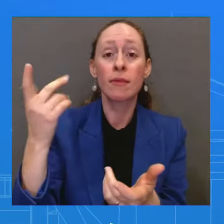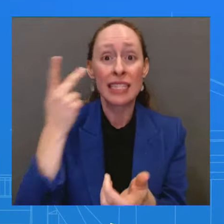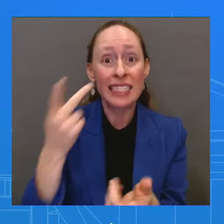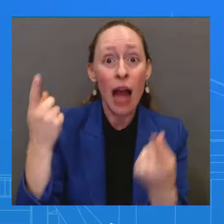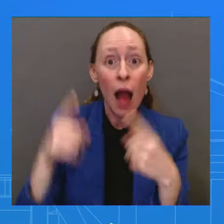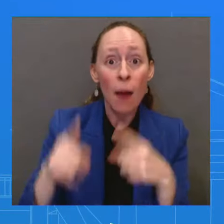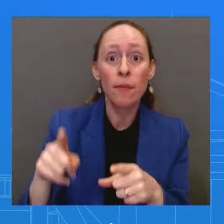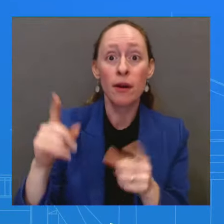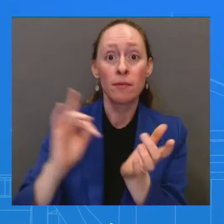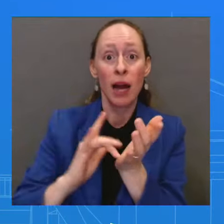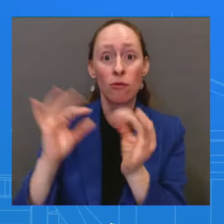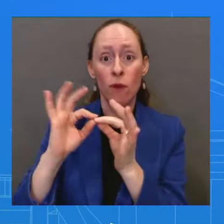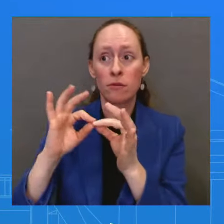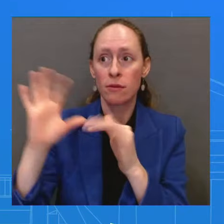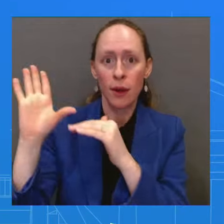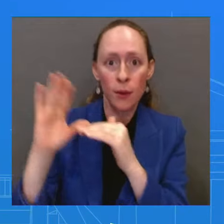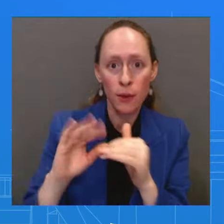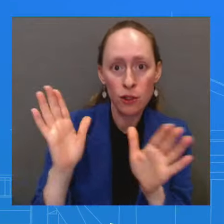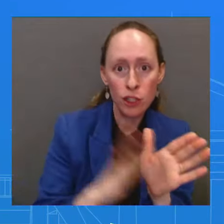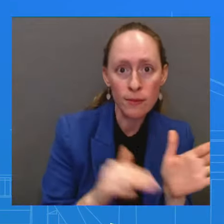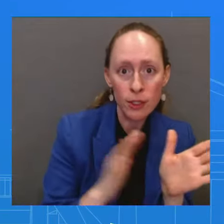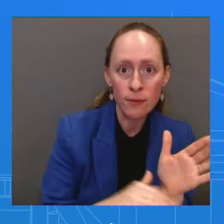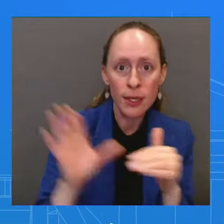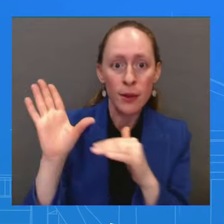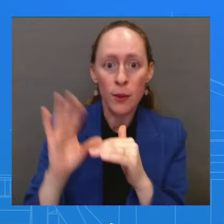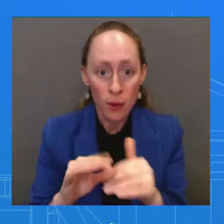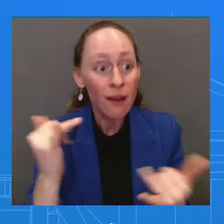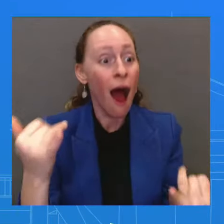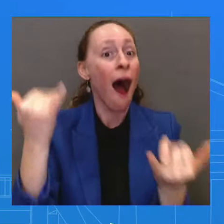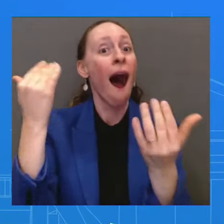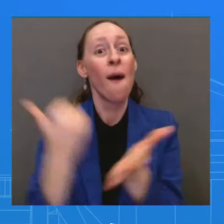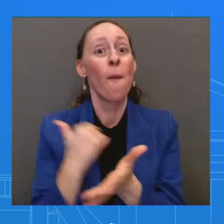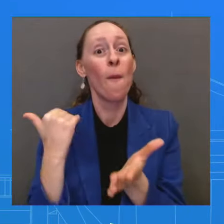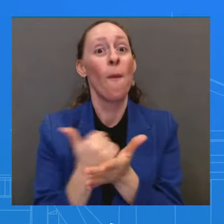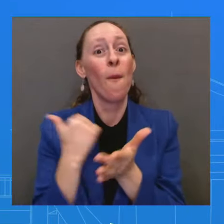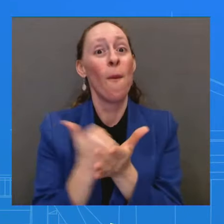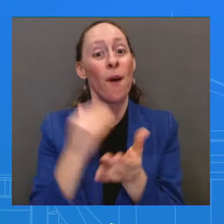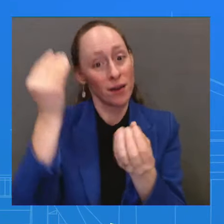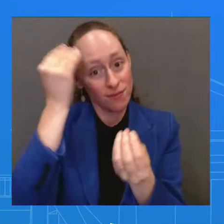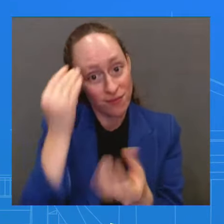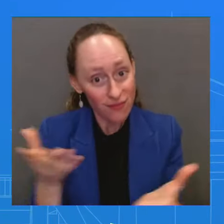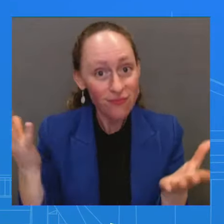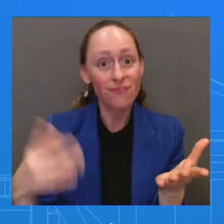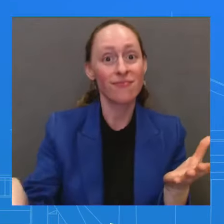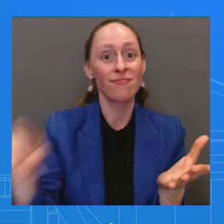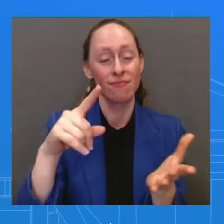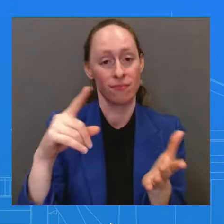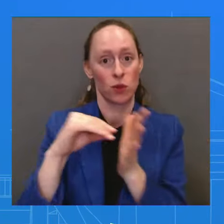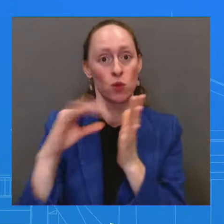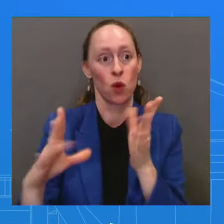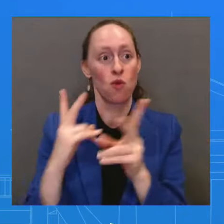Once the House meets their responsibilities to elect a Speaker, President Biden looks forward to working together